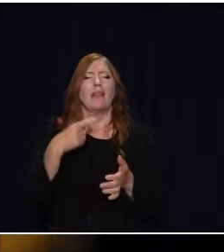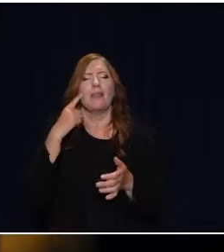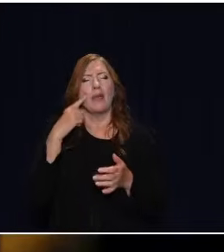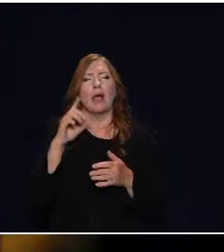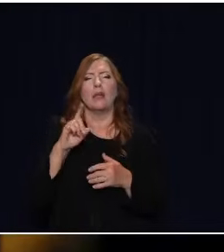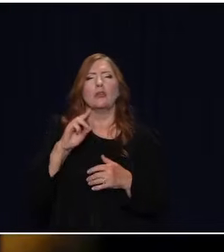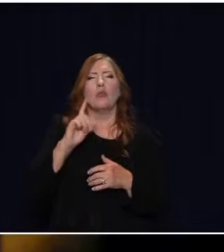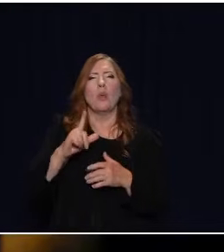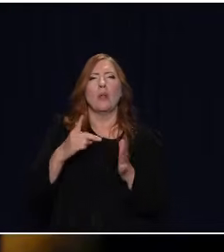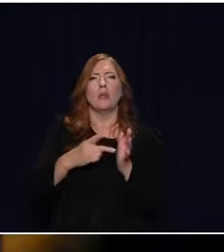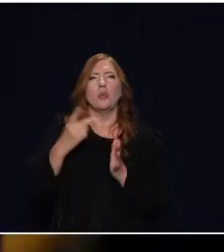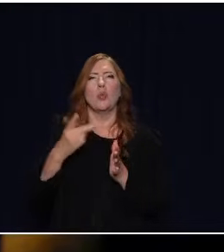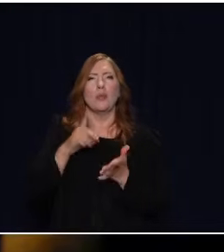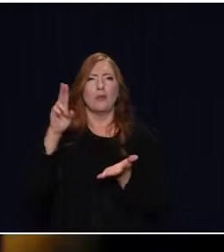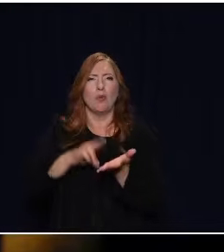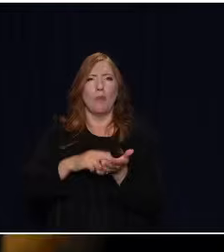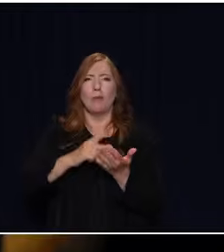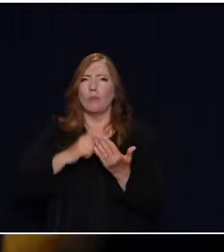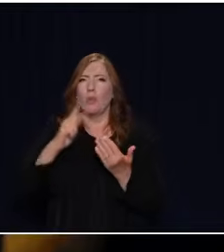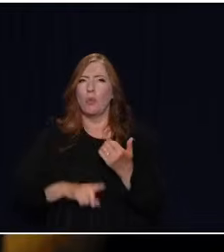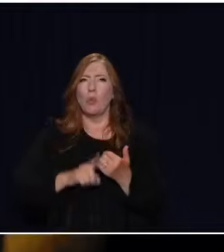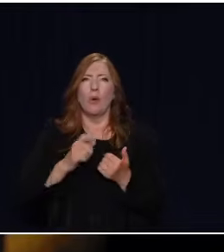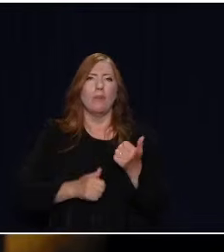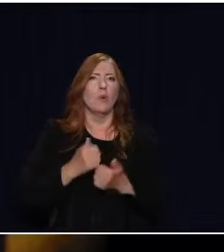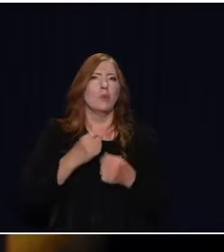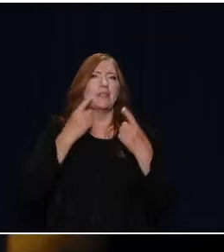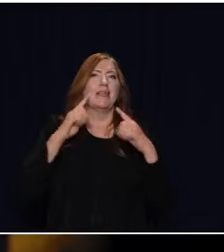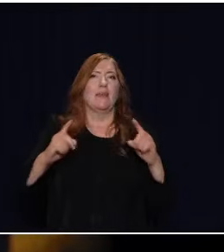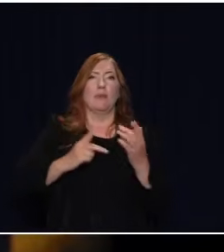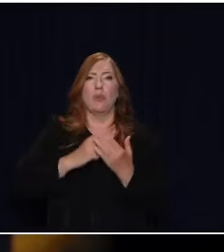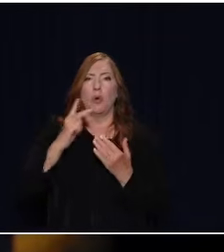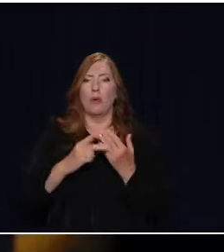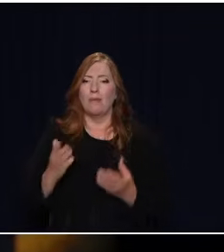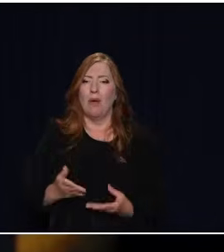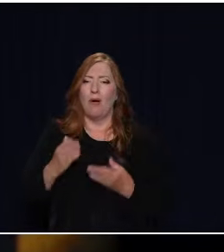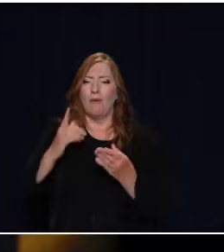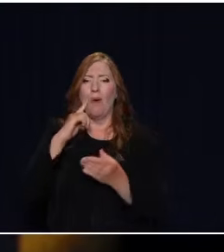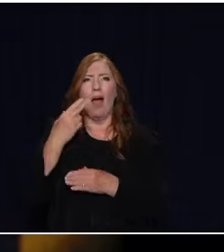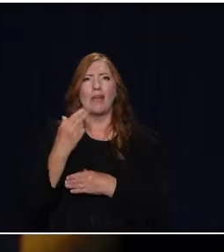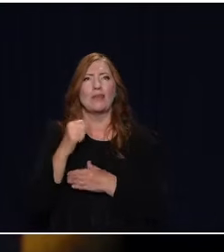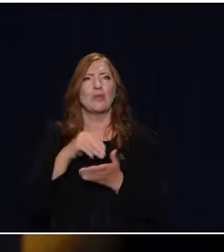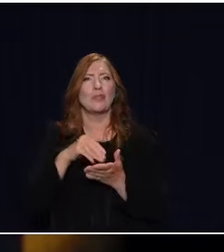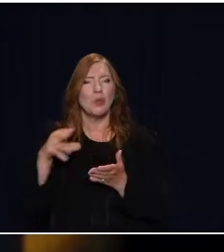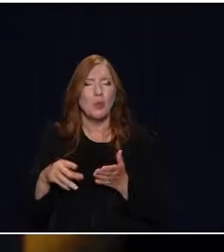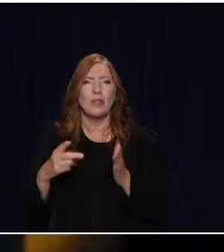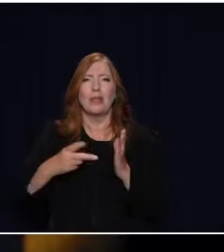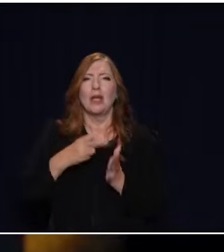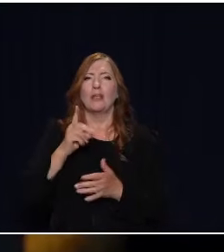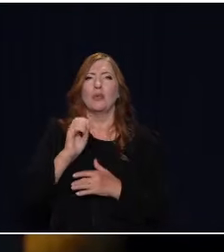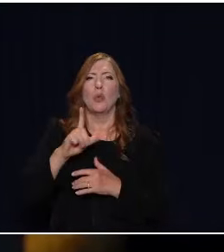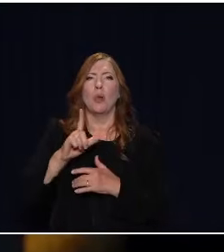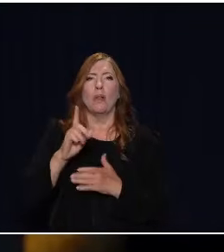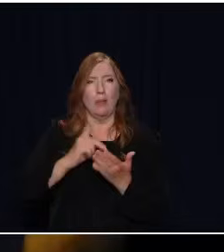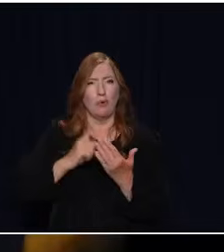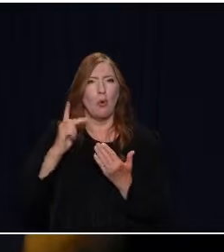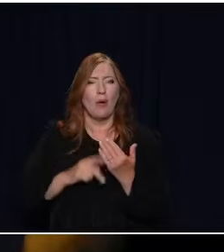OPPORTUNITIES MORE AFFORDABLE, DR. RUIZ? I THINK THE DUAL ENROLLMENT PROGRAM IS ONE OF THE MOST